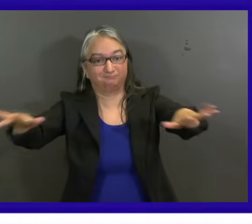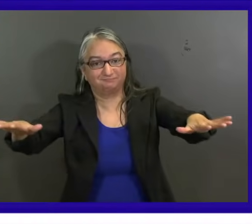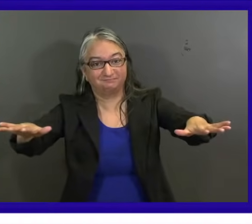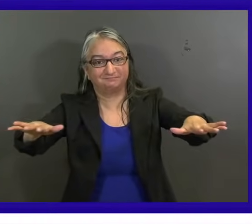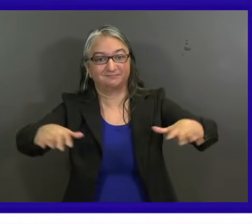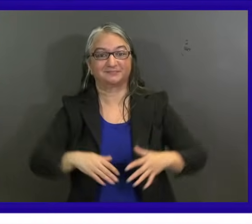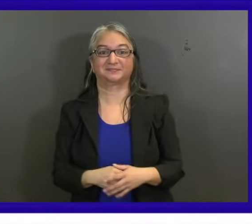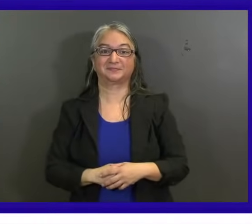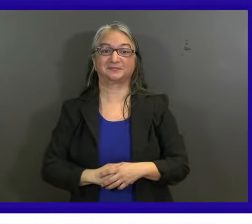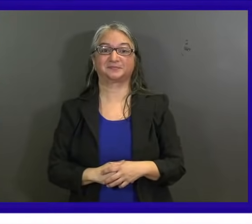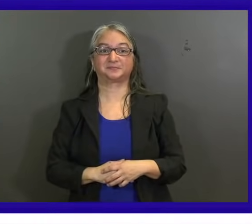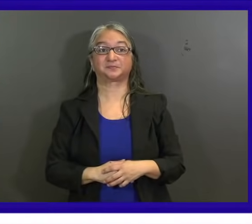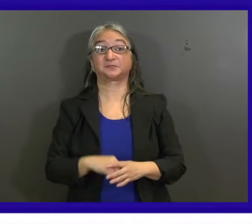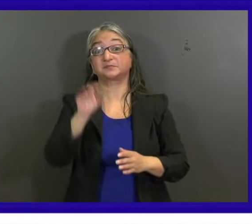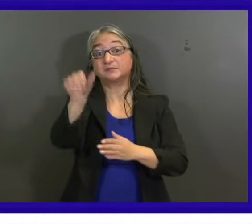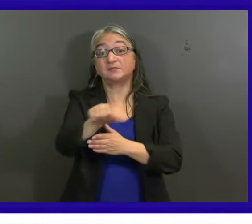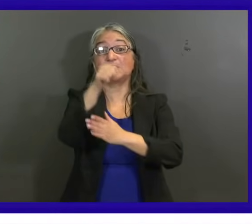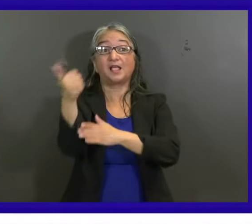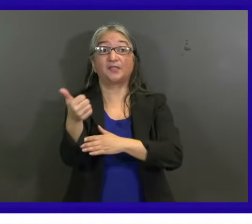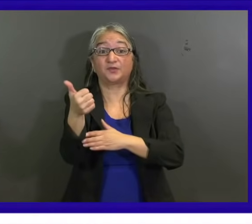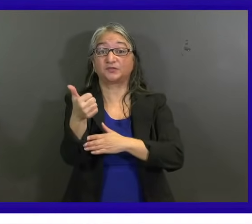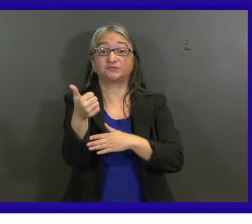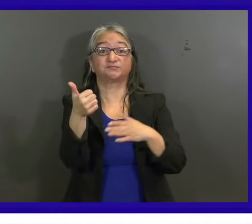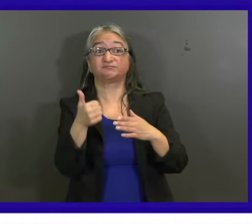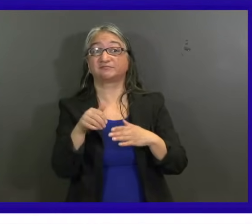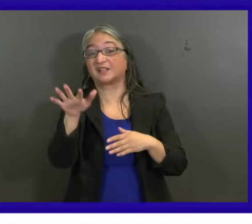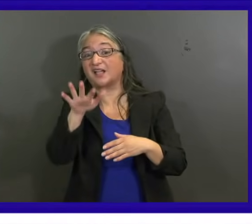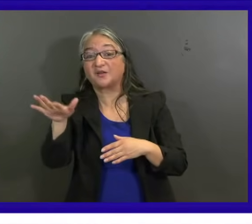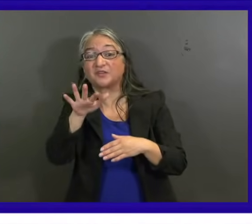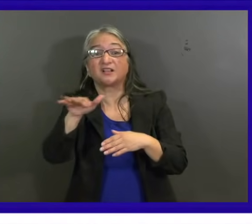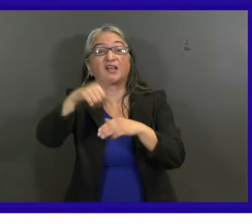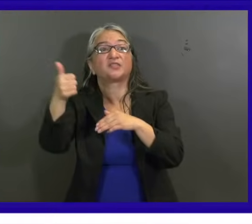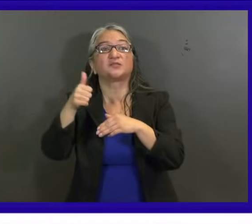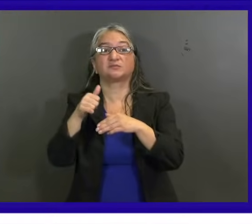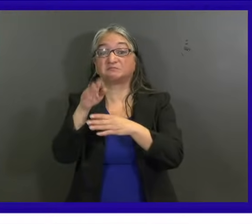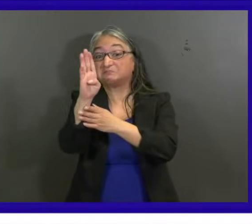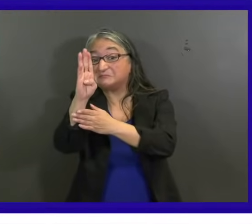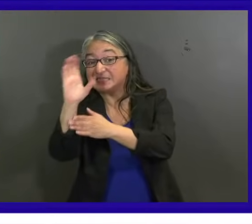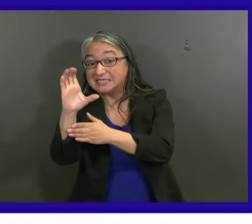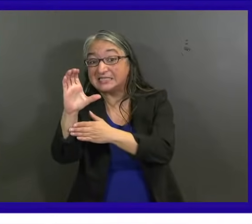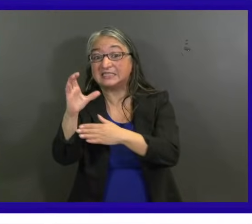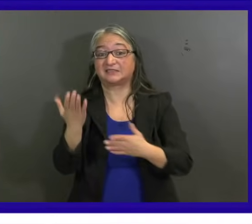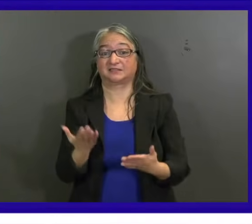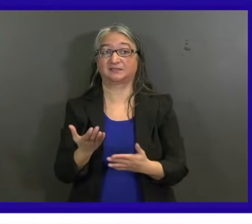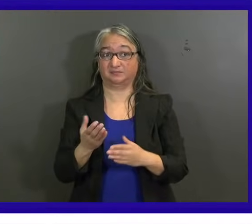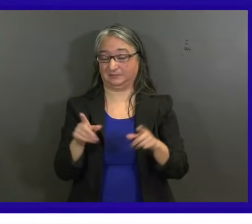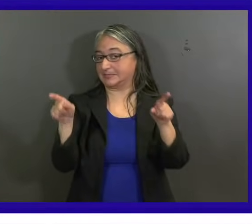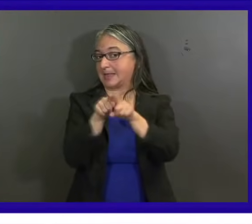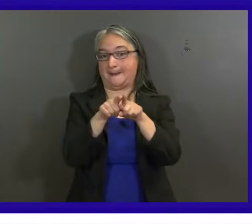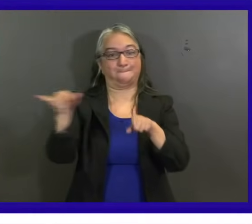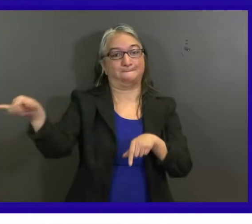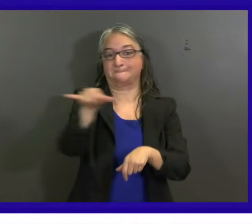jurisdictions some modeling provided on the next slide here from bc much the same if we assume a